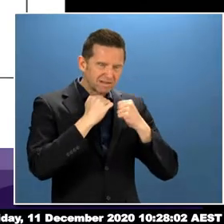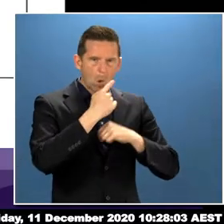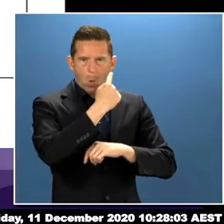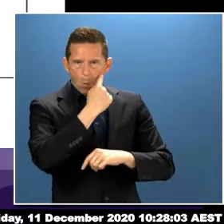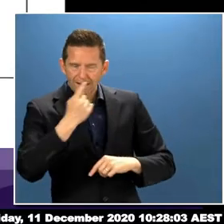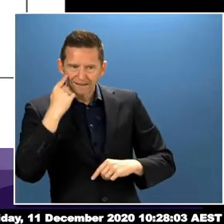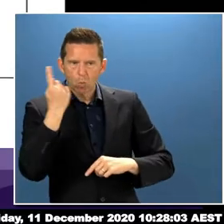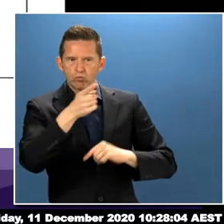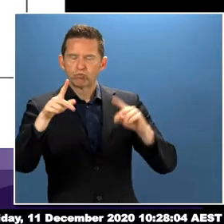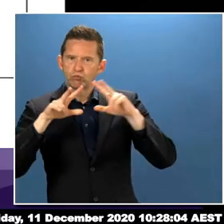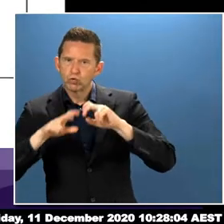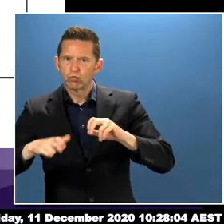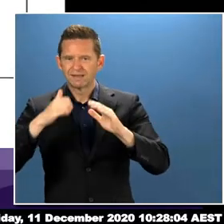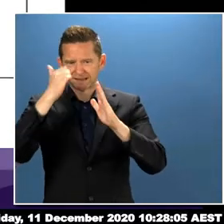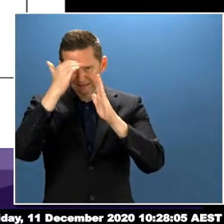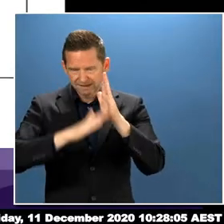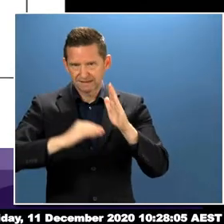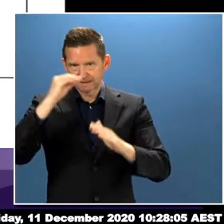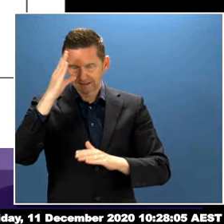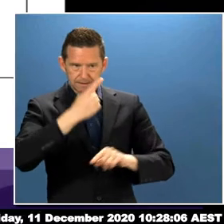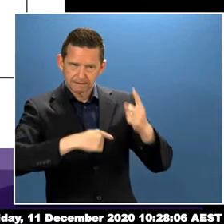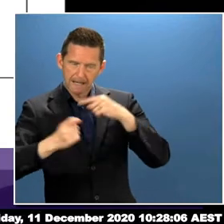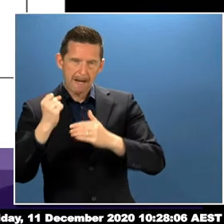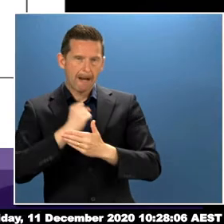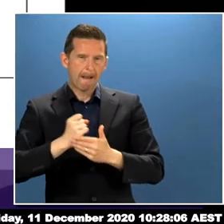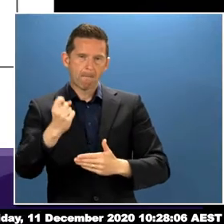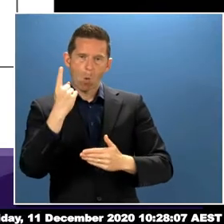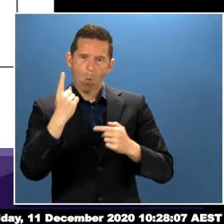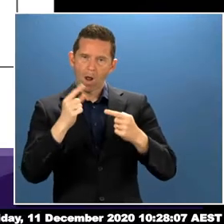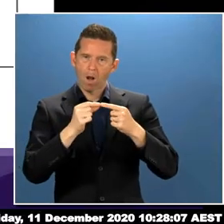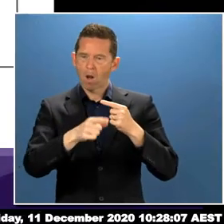the number one issues that people with disability feel in their employment is